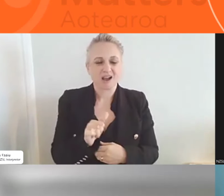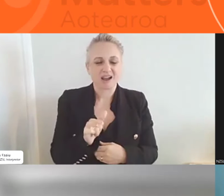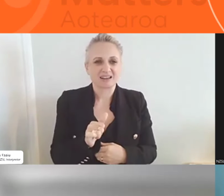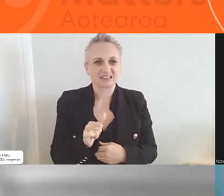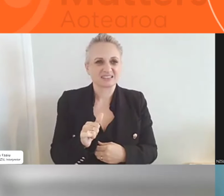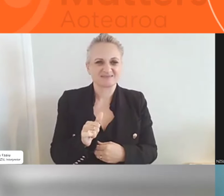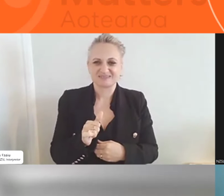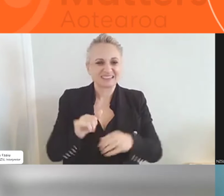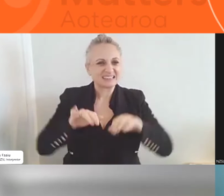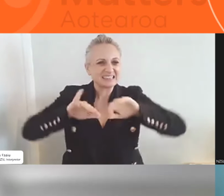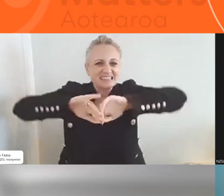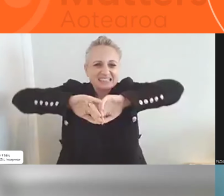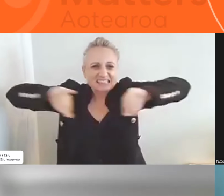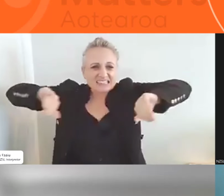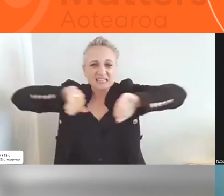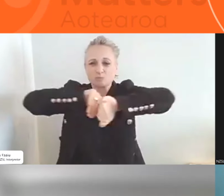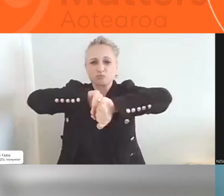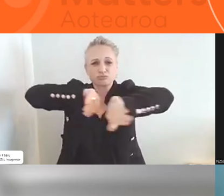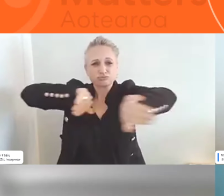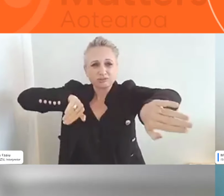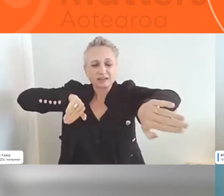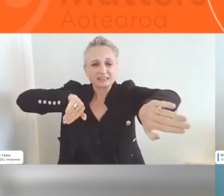from someone acquiring the land at the start to delivering the